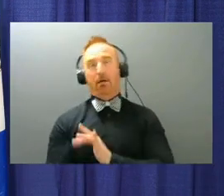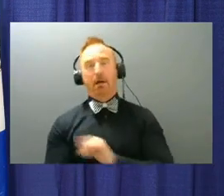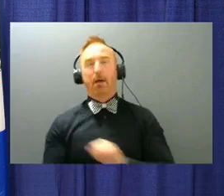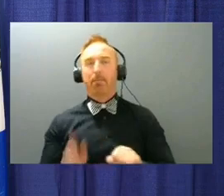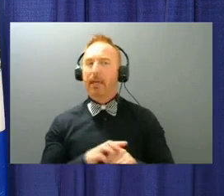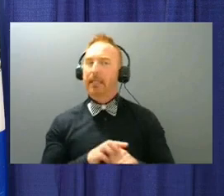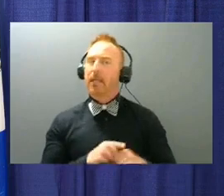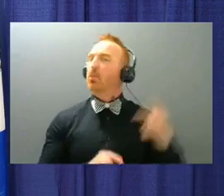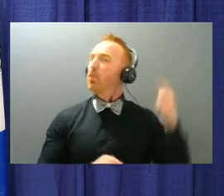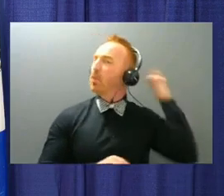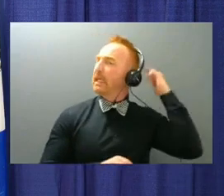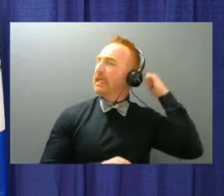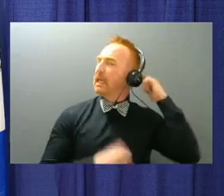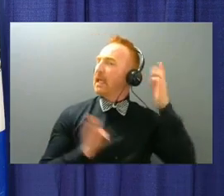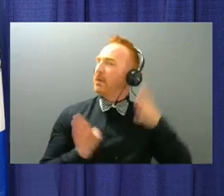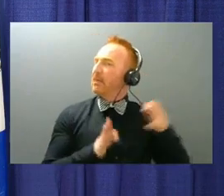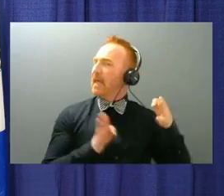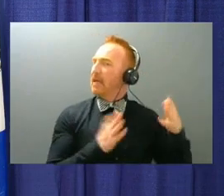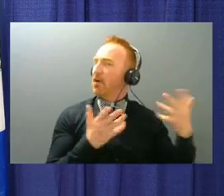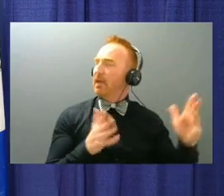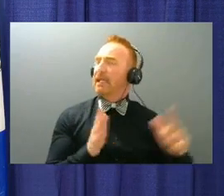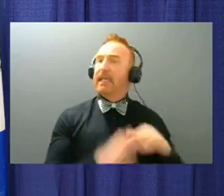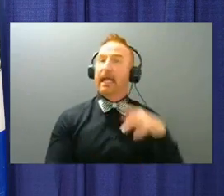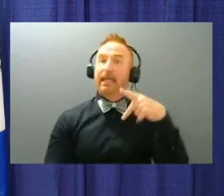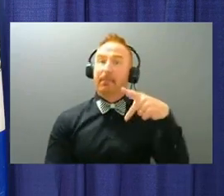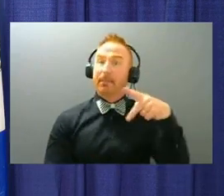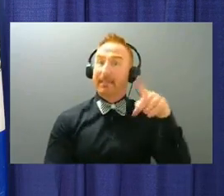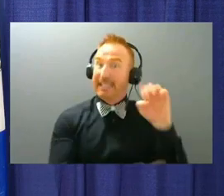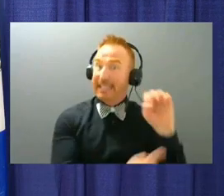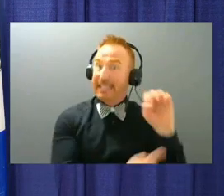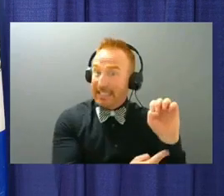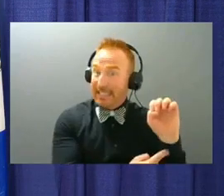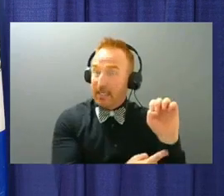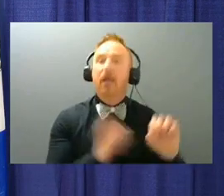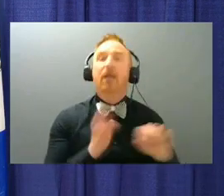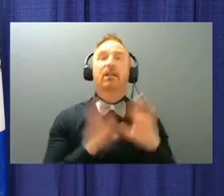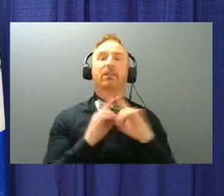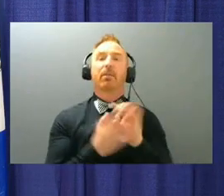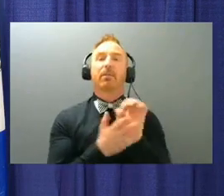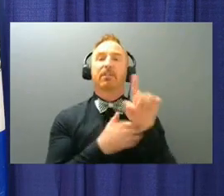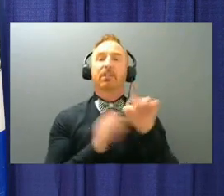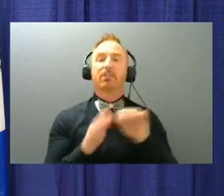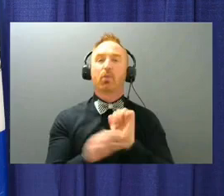announcement, these were the things we are planning for already. Personal protective equipment, we know the Department of